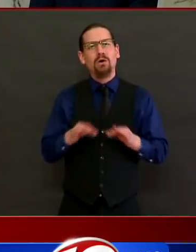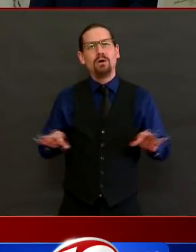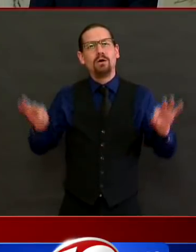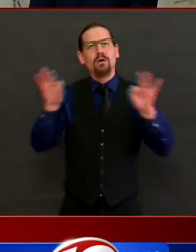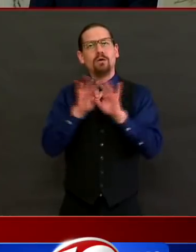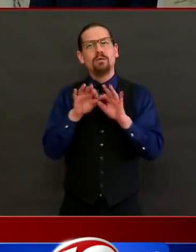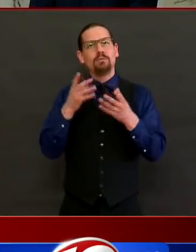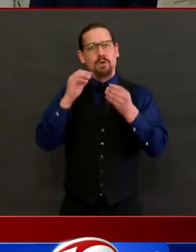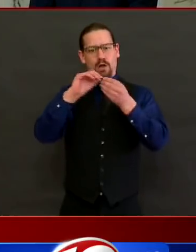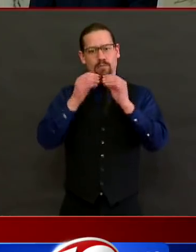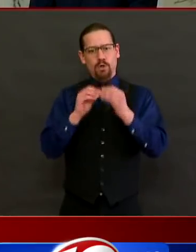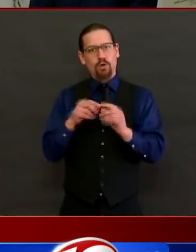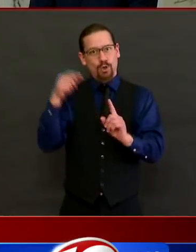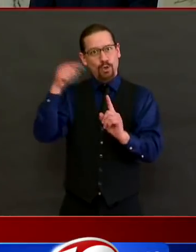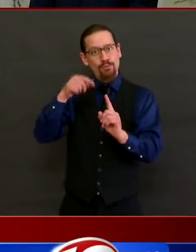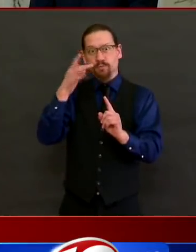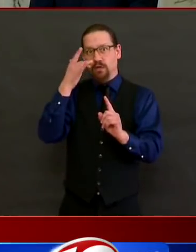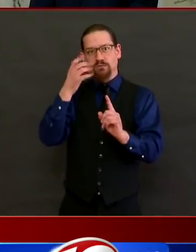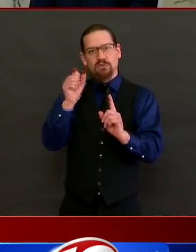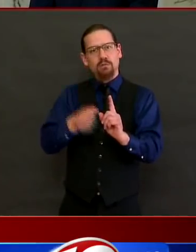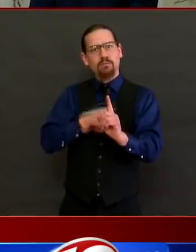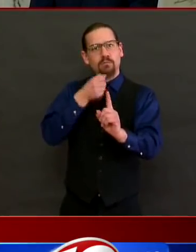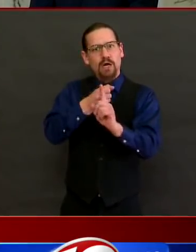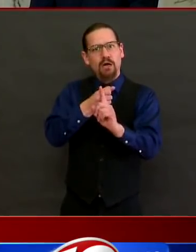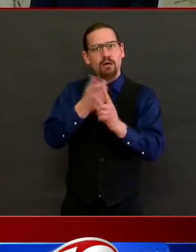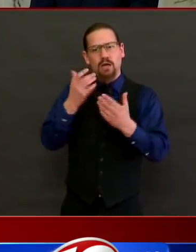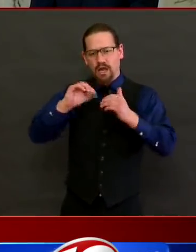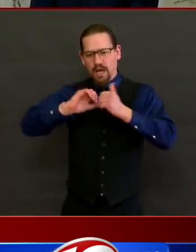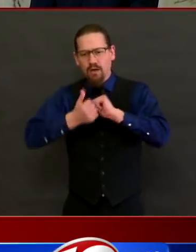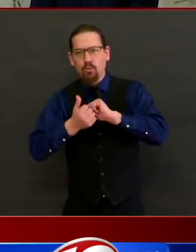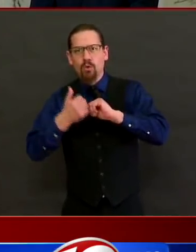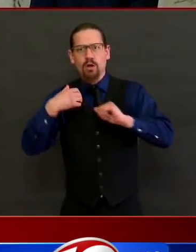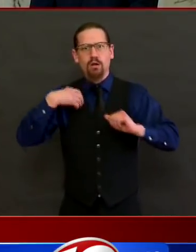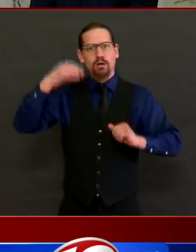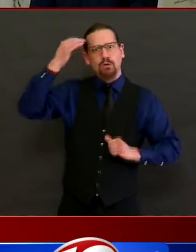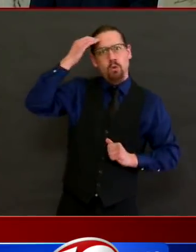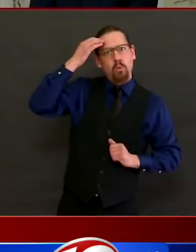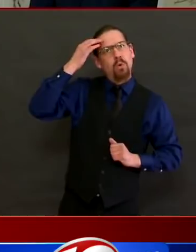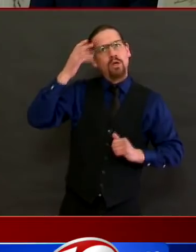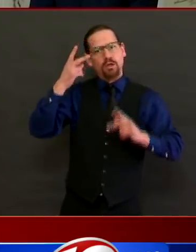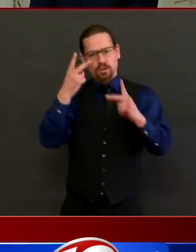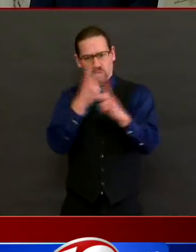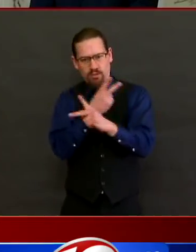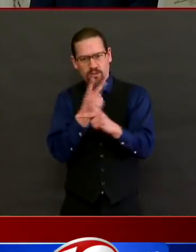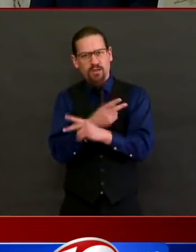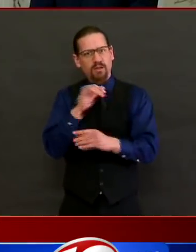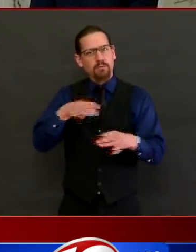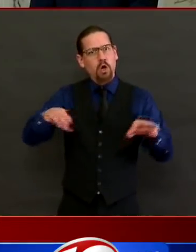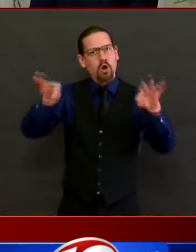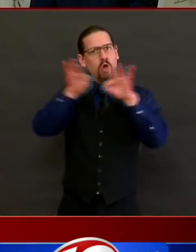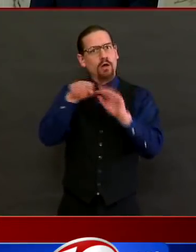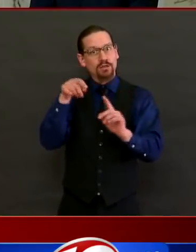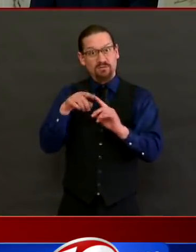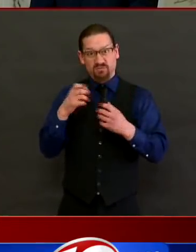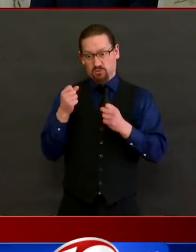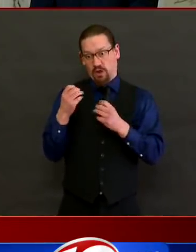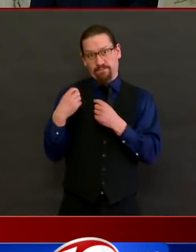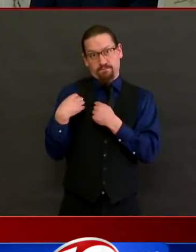DOES THIS MEAN FOR ME? LET ME TELL YOU WHAT I THINK IT MEANS FOR YOU. FIRST OF ALL, I THINK WE ARE DOING WELL.